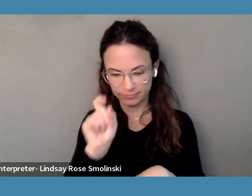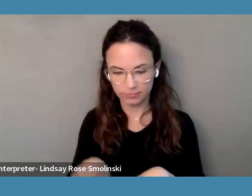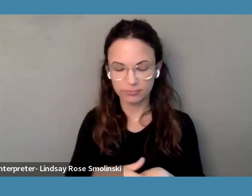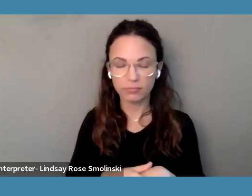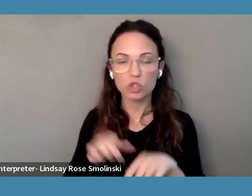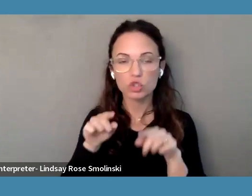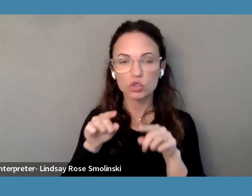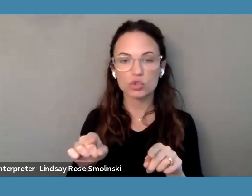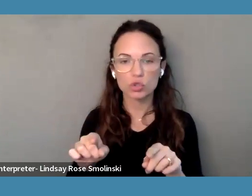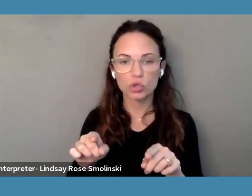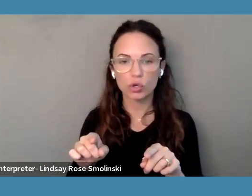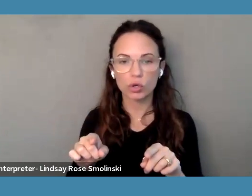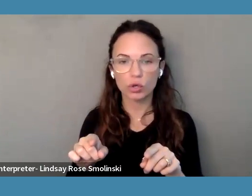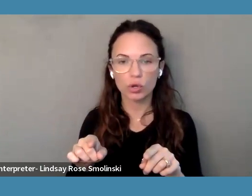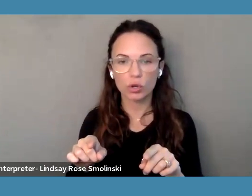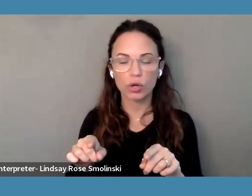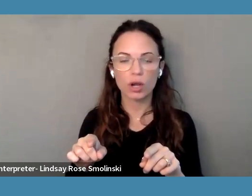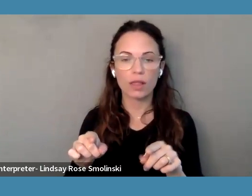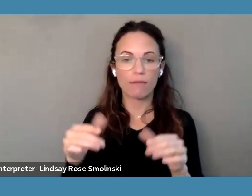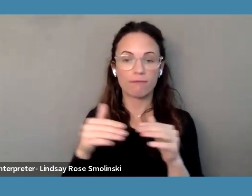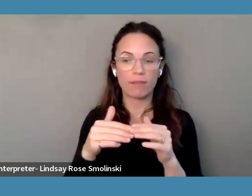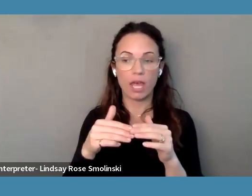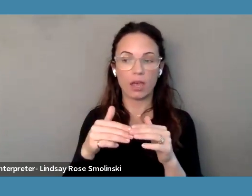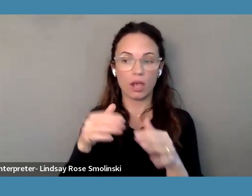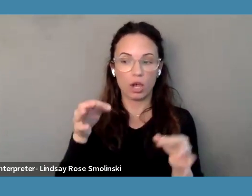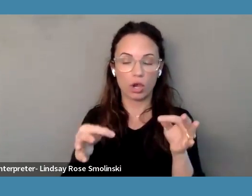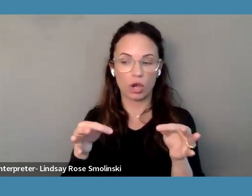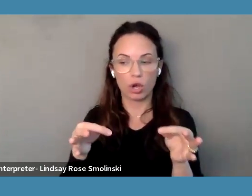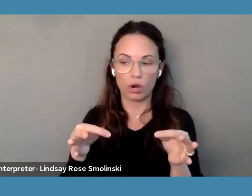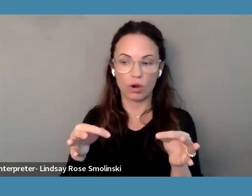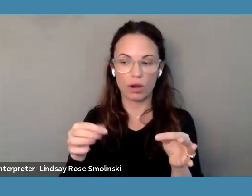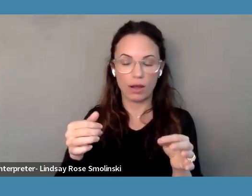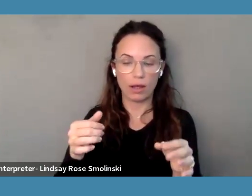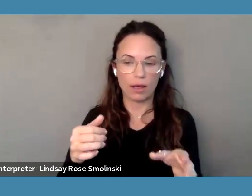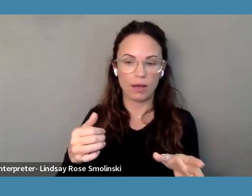of Fair Hearing appeal of an eQHealth decision, I was told